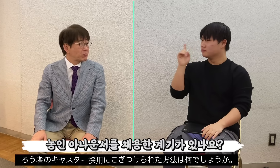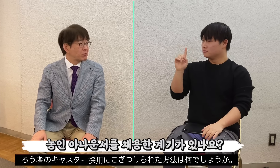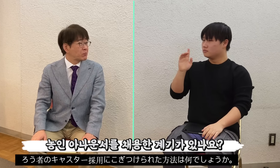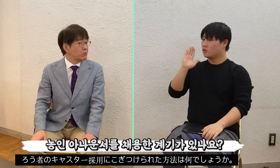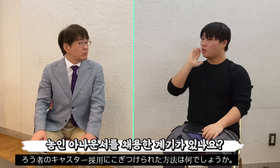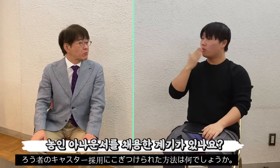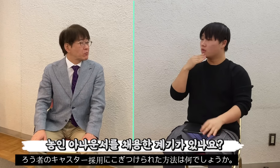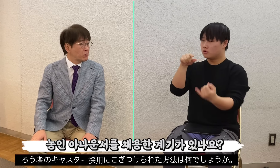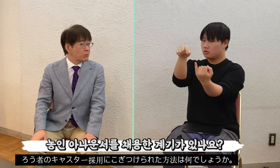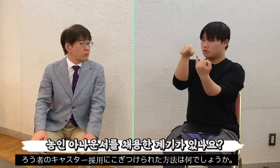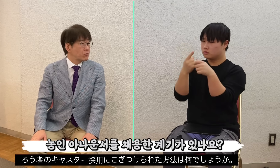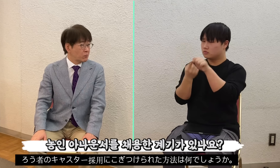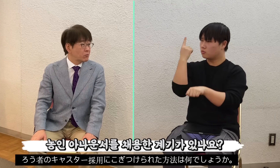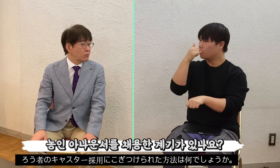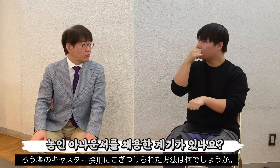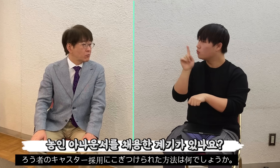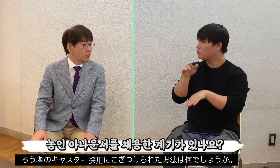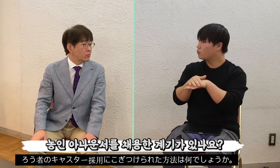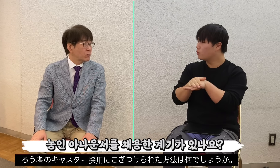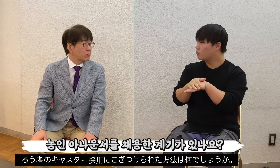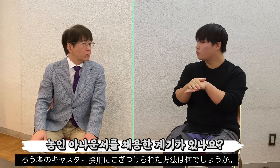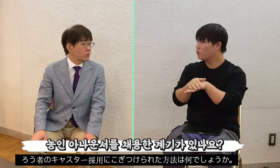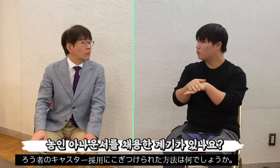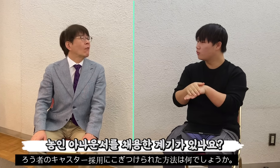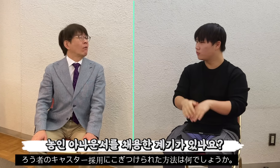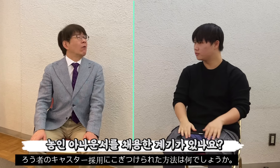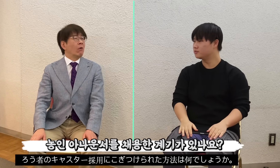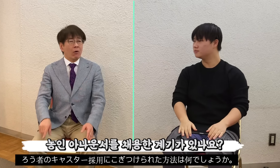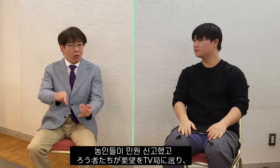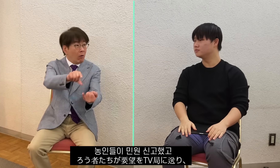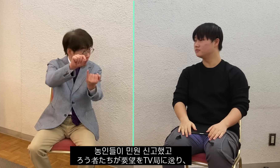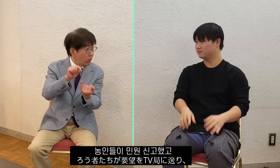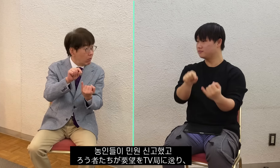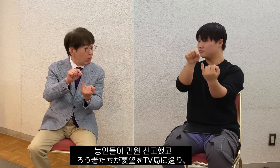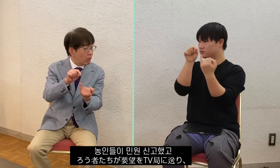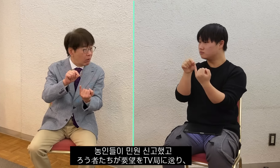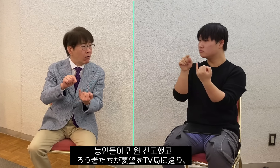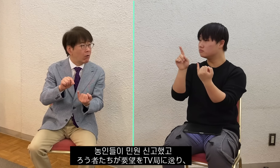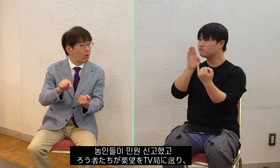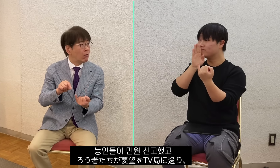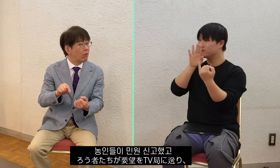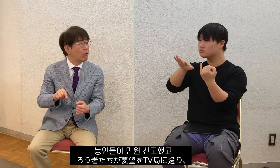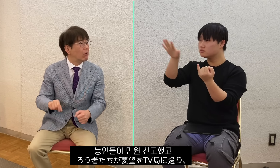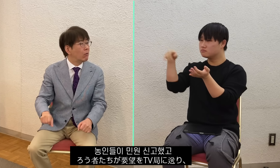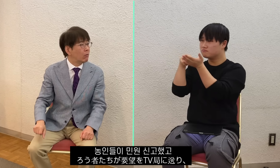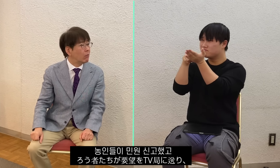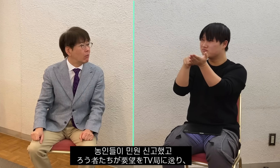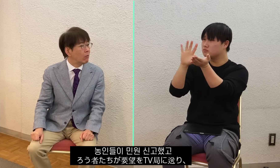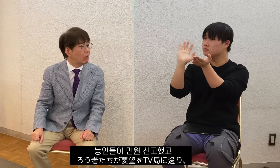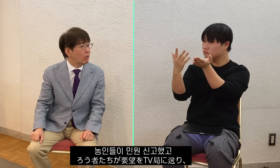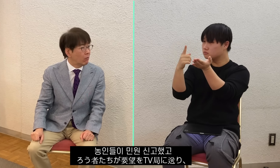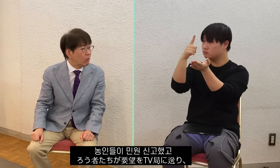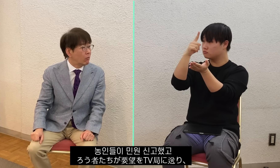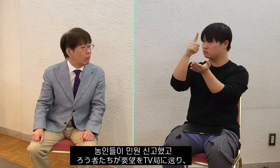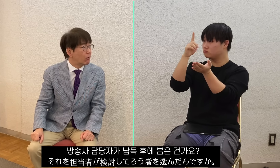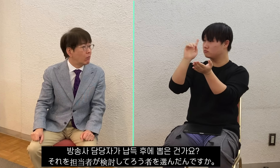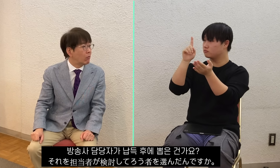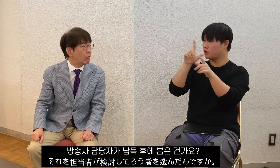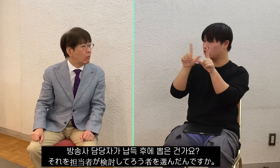Is there any reason why the broadcast company hired the announcer for the deaf? Did the deaf people report complaints,